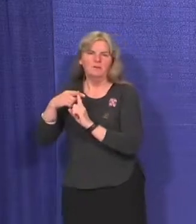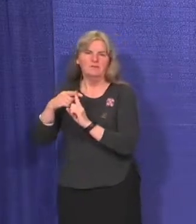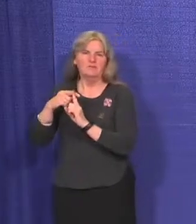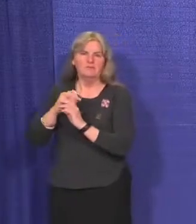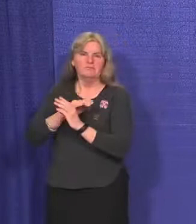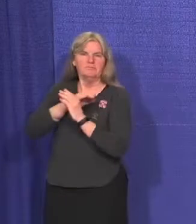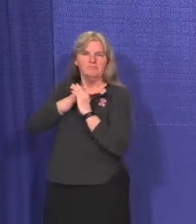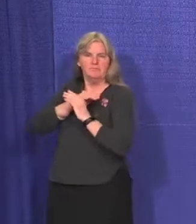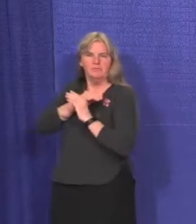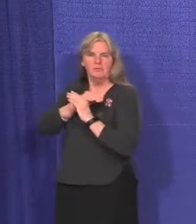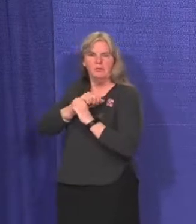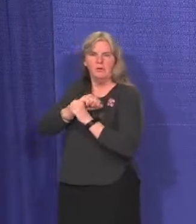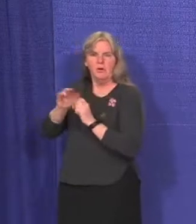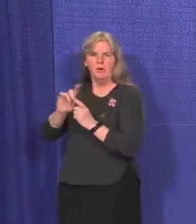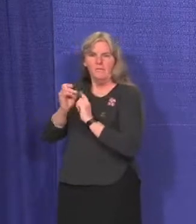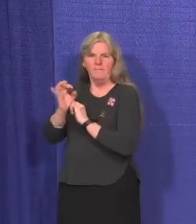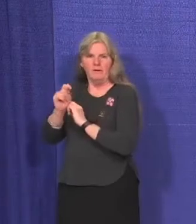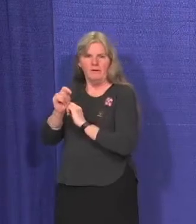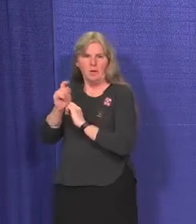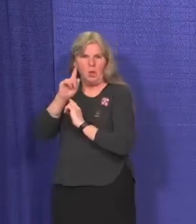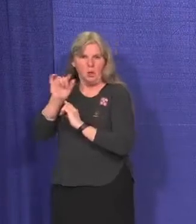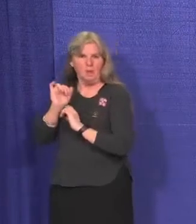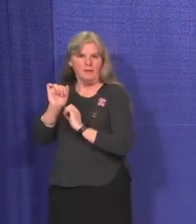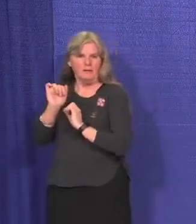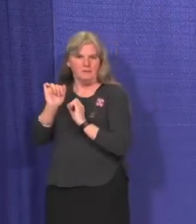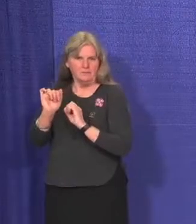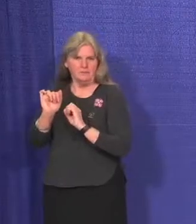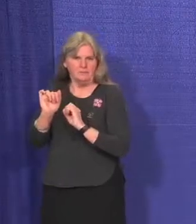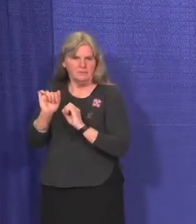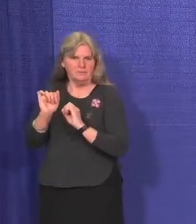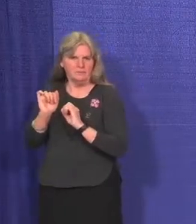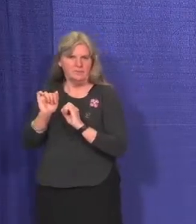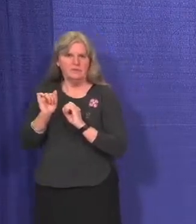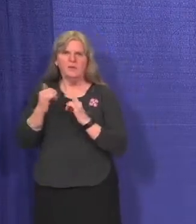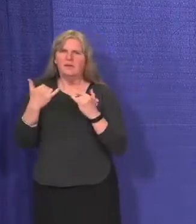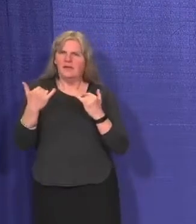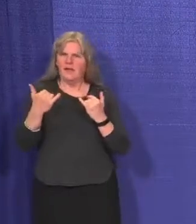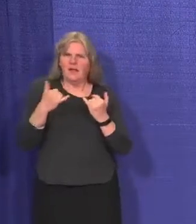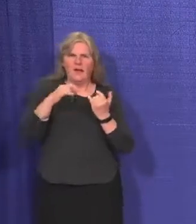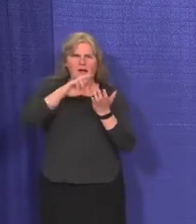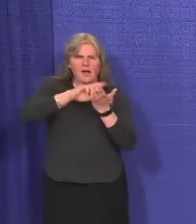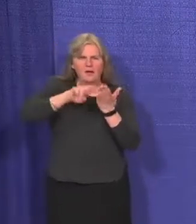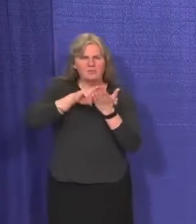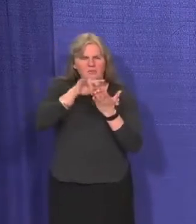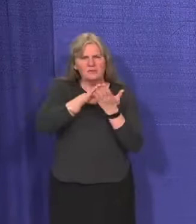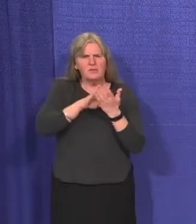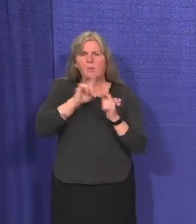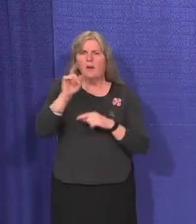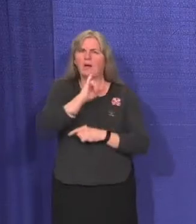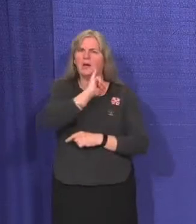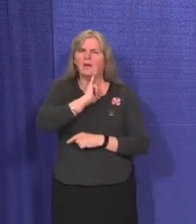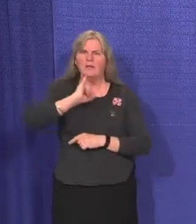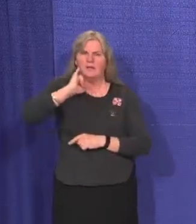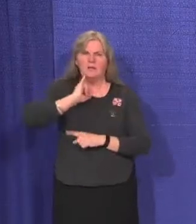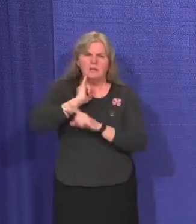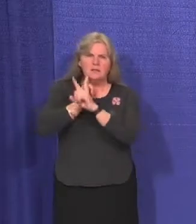Which means if you can protect against acing the manic infection you protect against